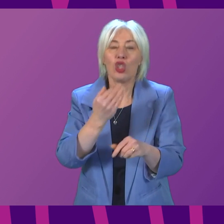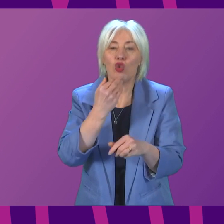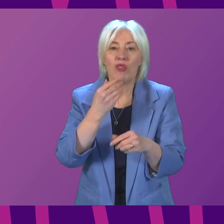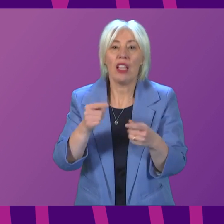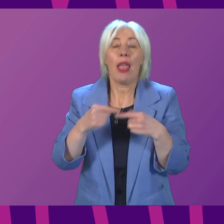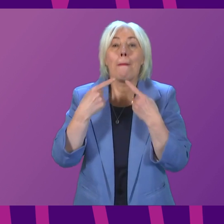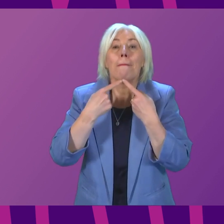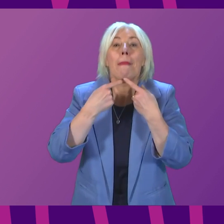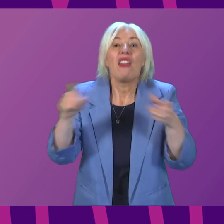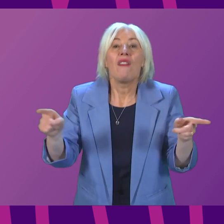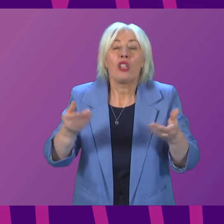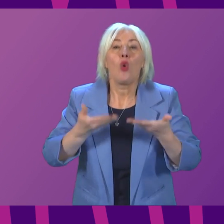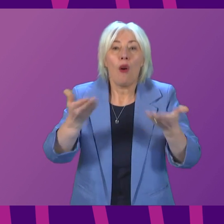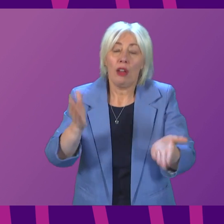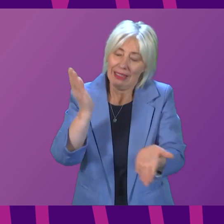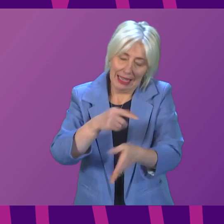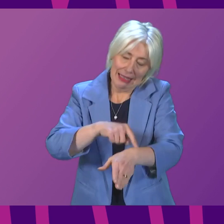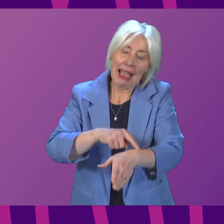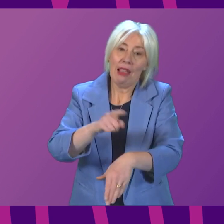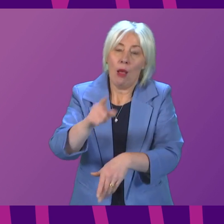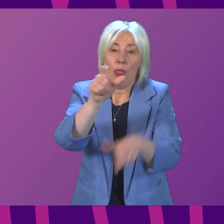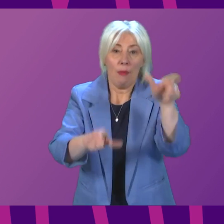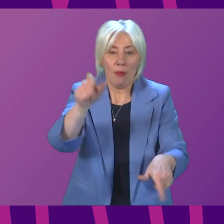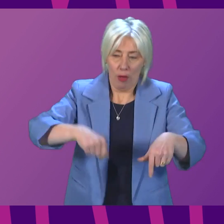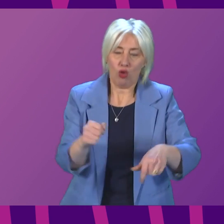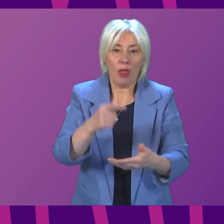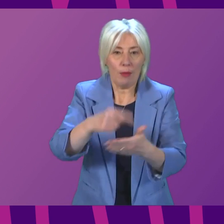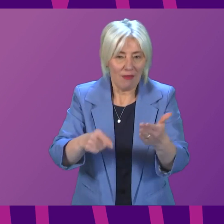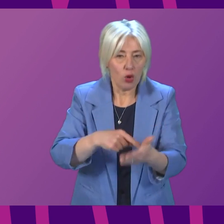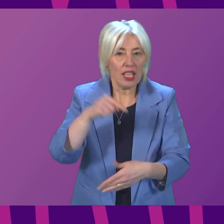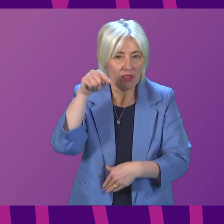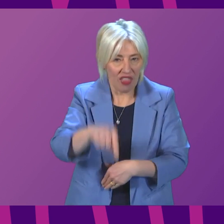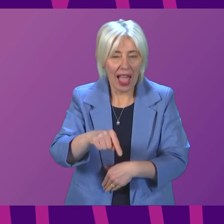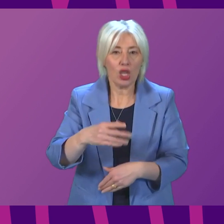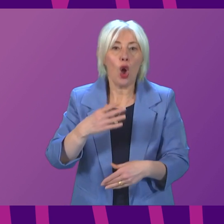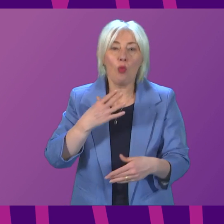it is time to deliver on what the people voted for, have a referendum, win that referendum